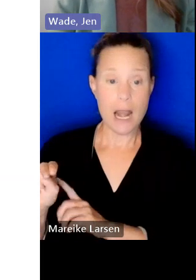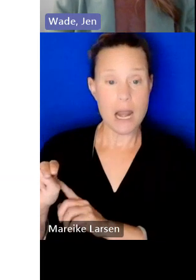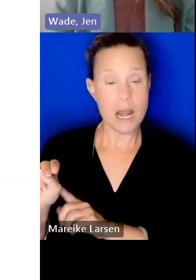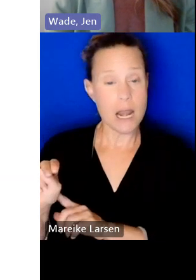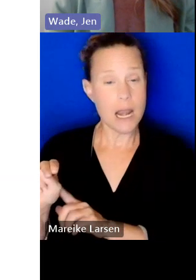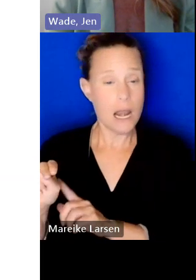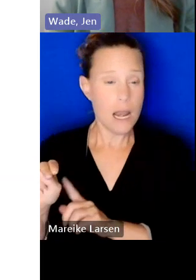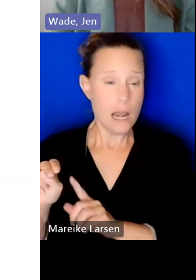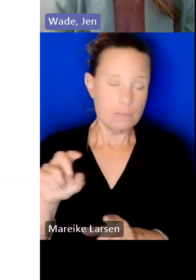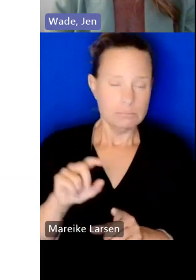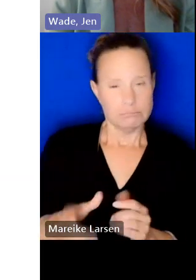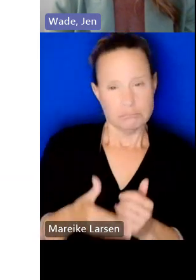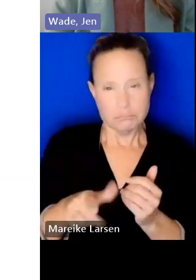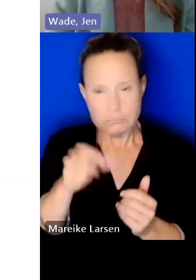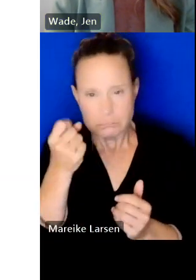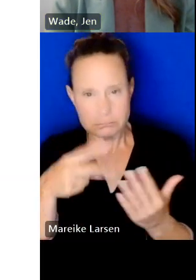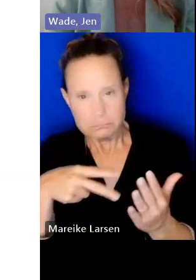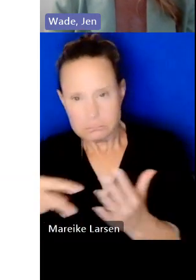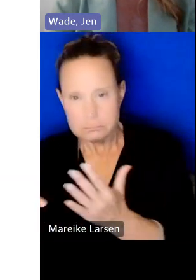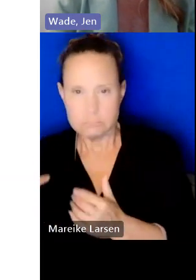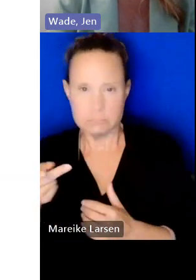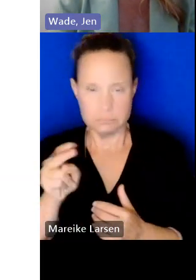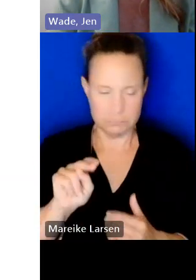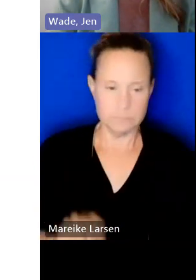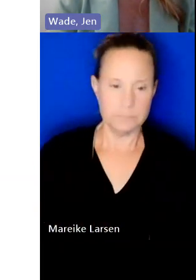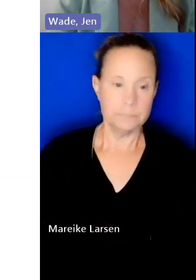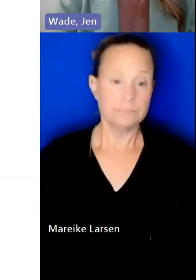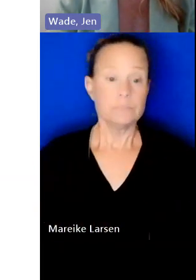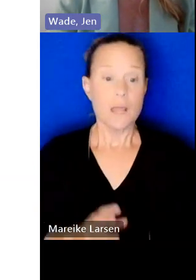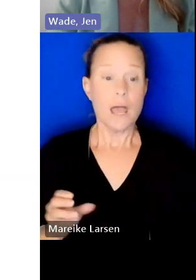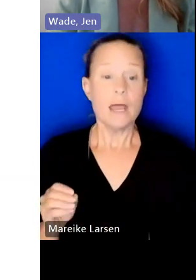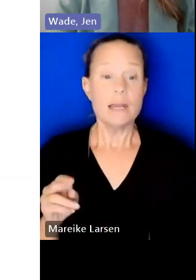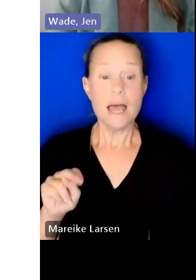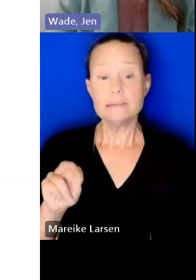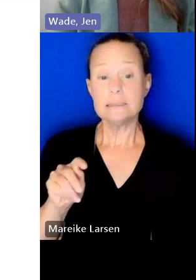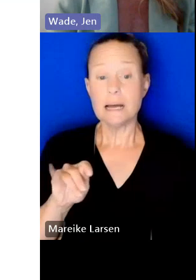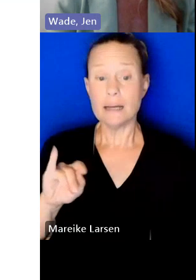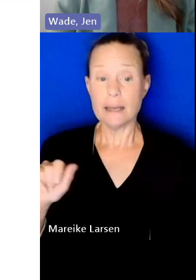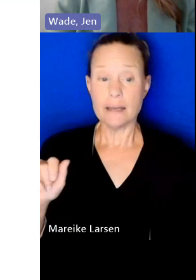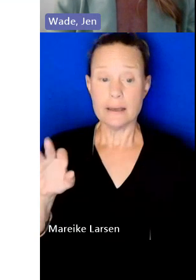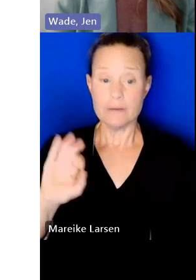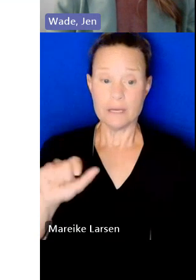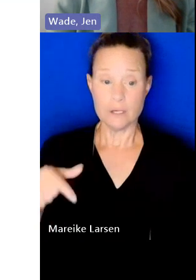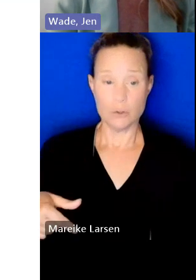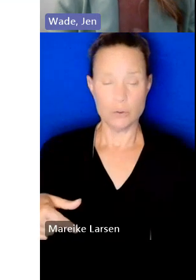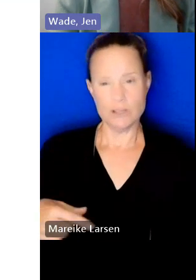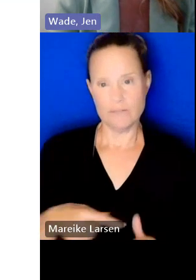Notice presentation that is very helpful. And then NTIA, FA Q's, the first version of those that address